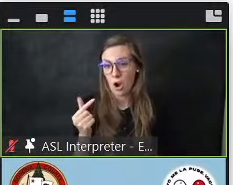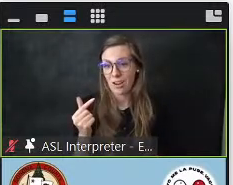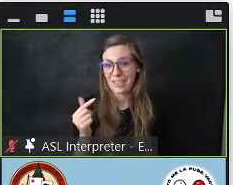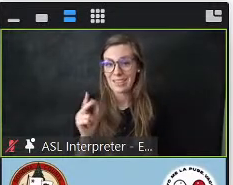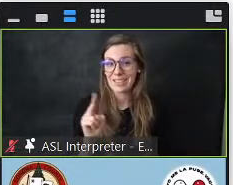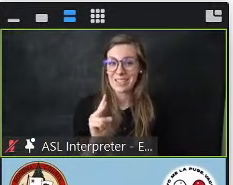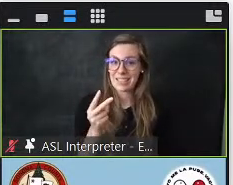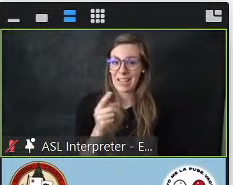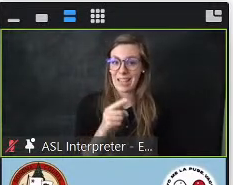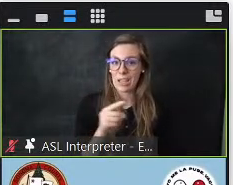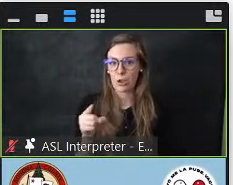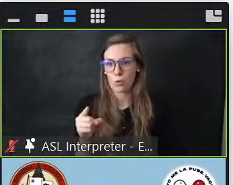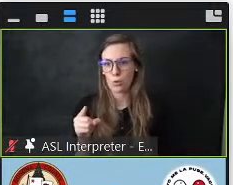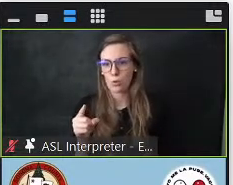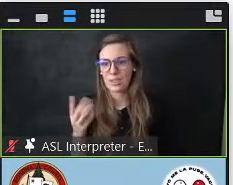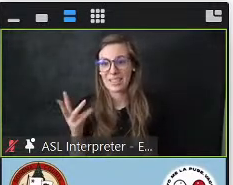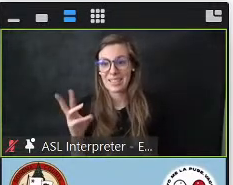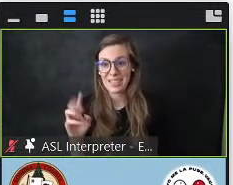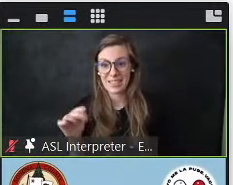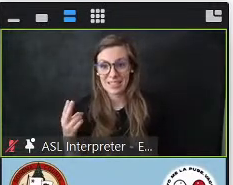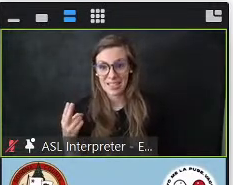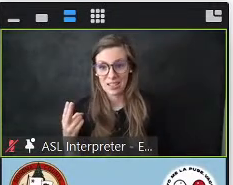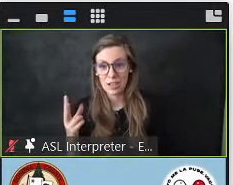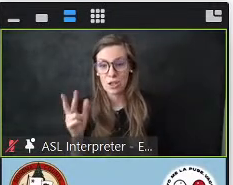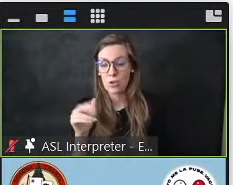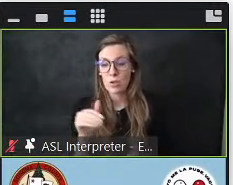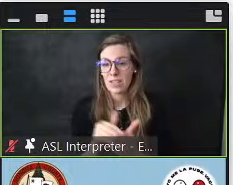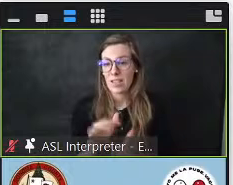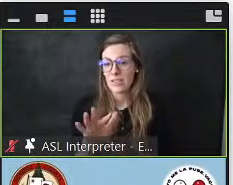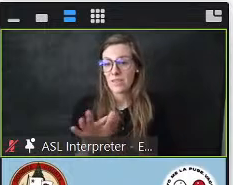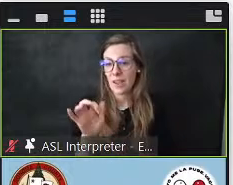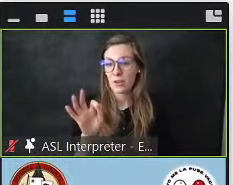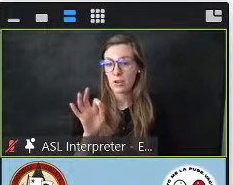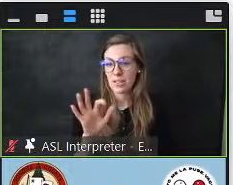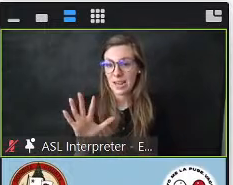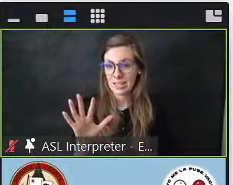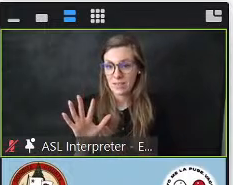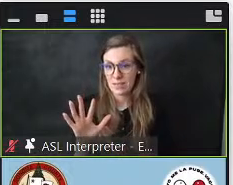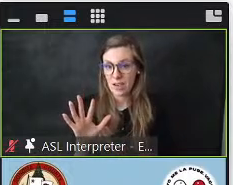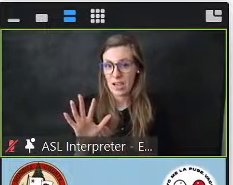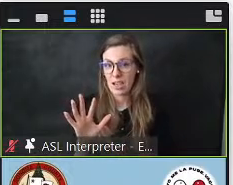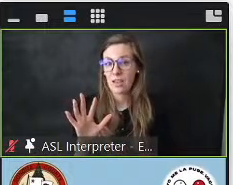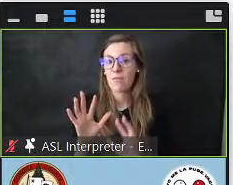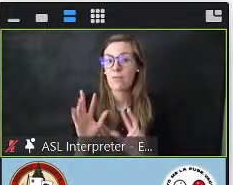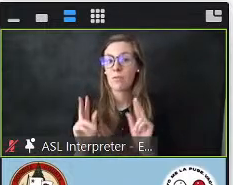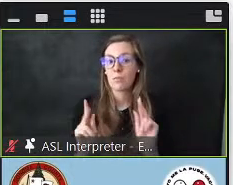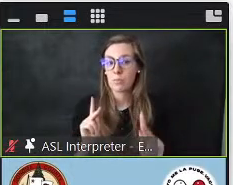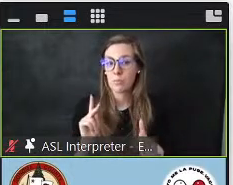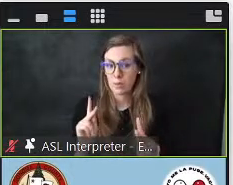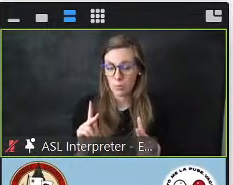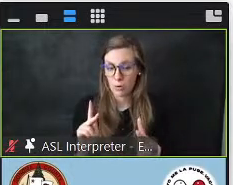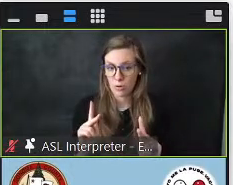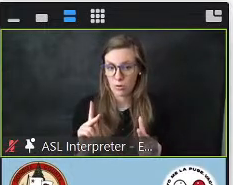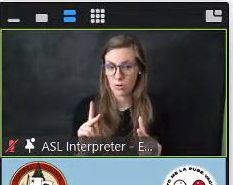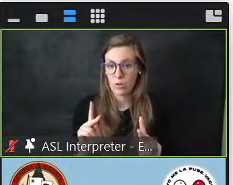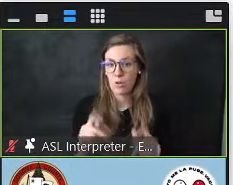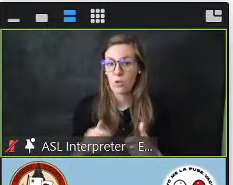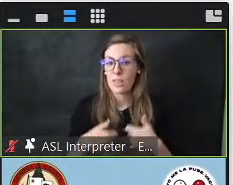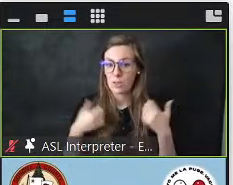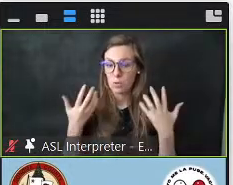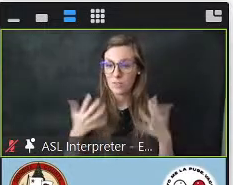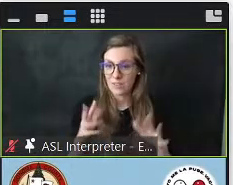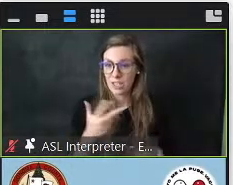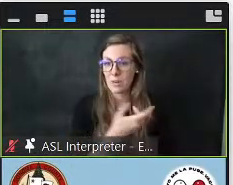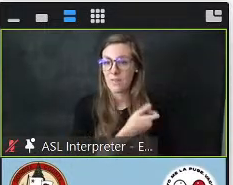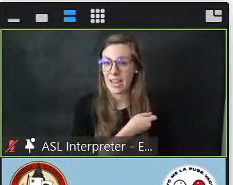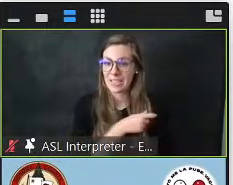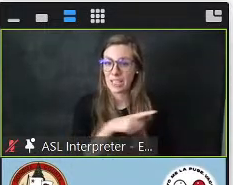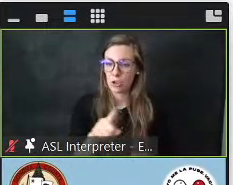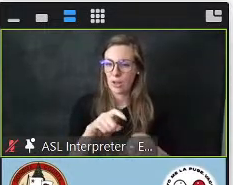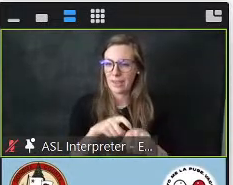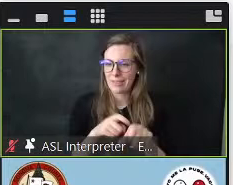3595 or residents have been vaccinated.